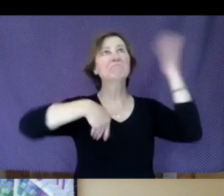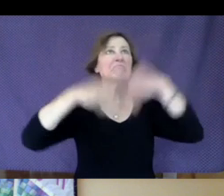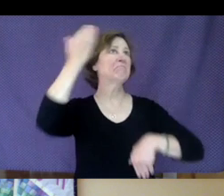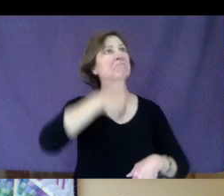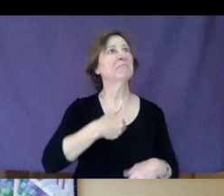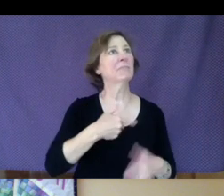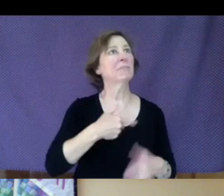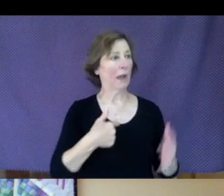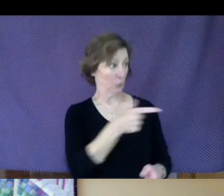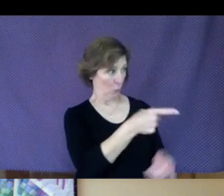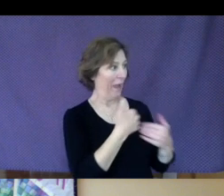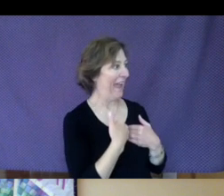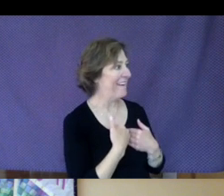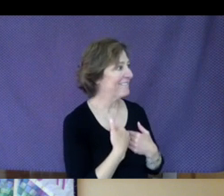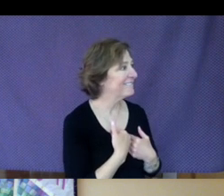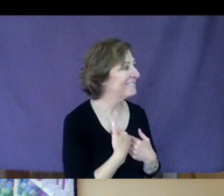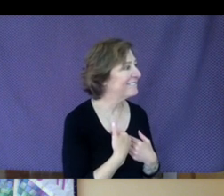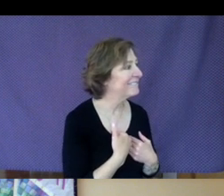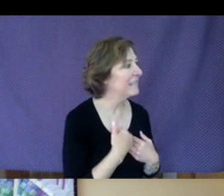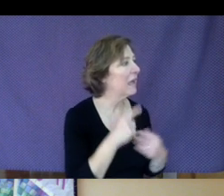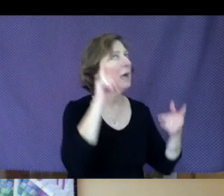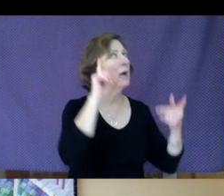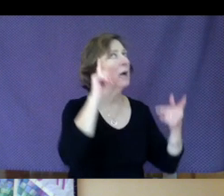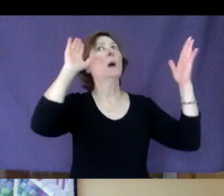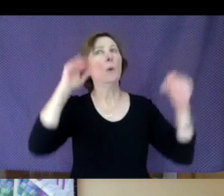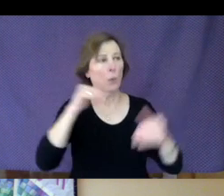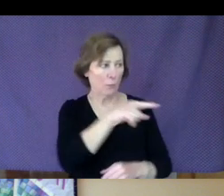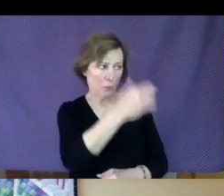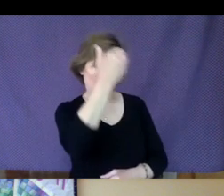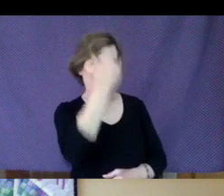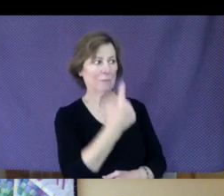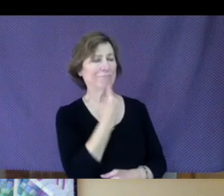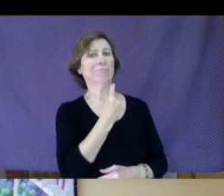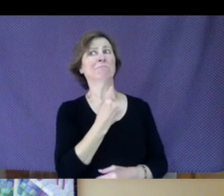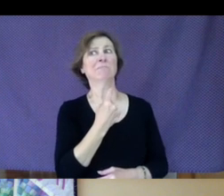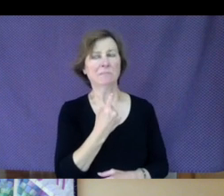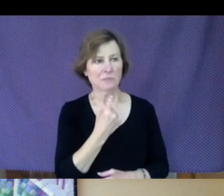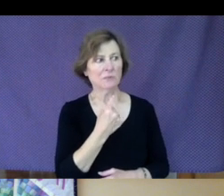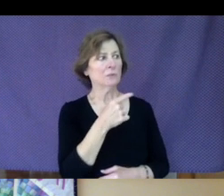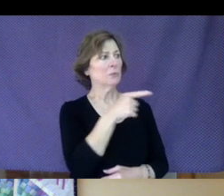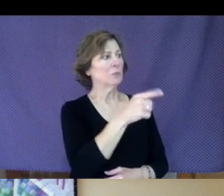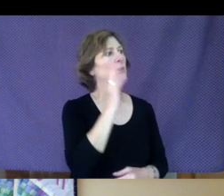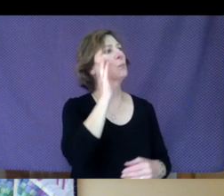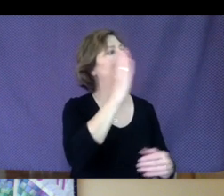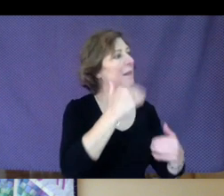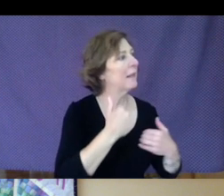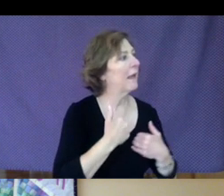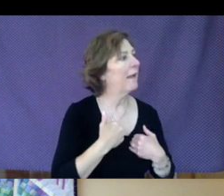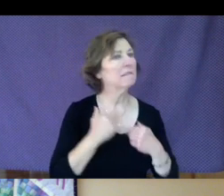I hope that you know disappointment So that you will have compassion for others